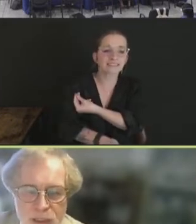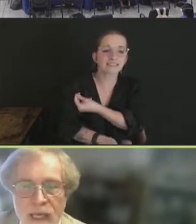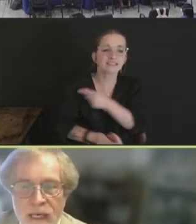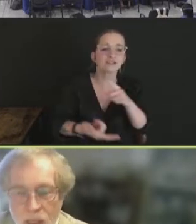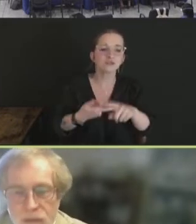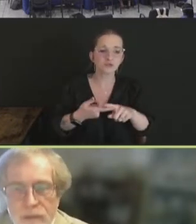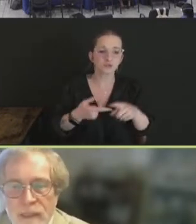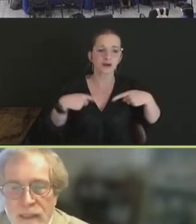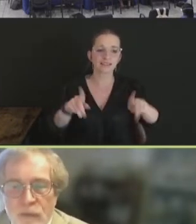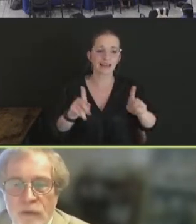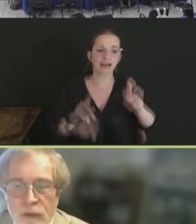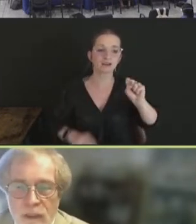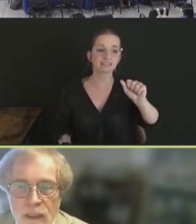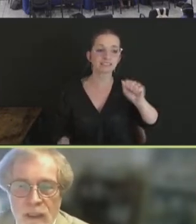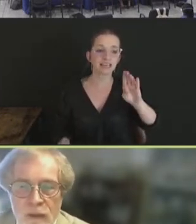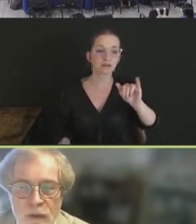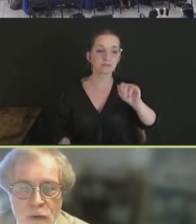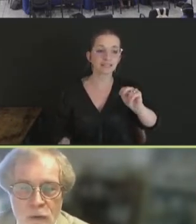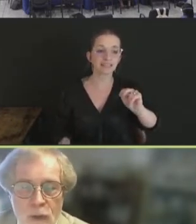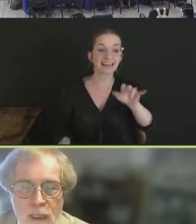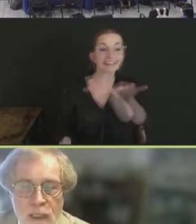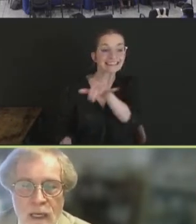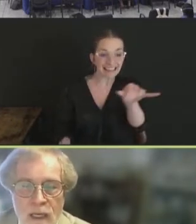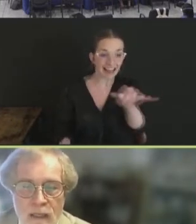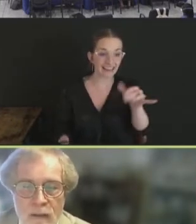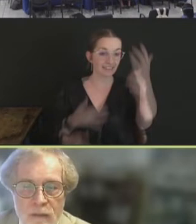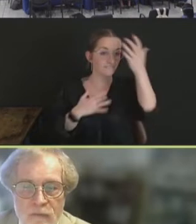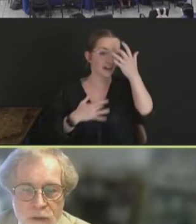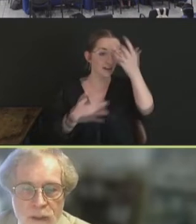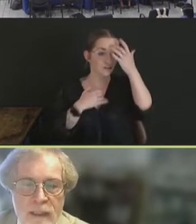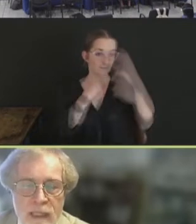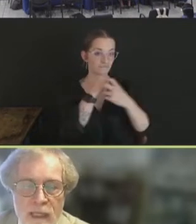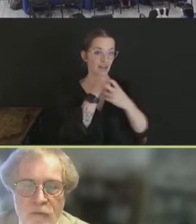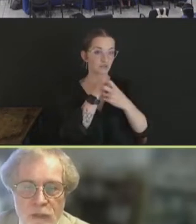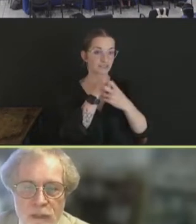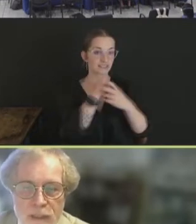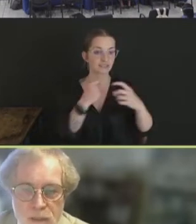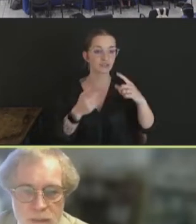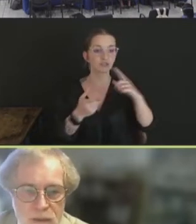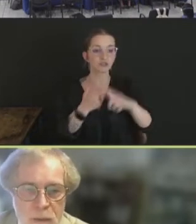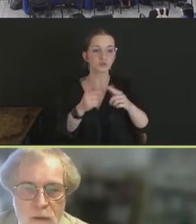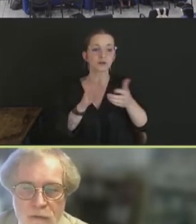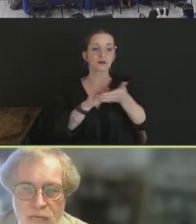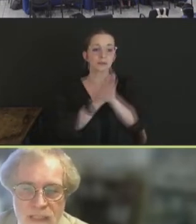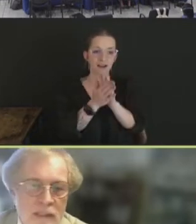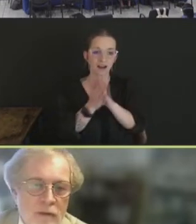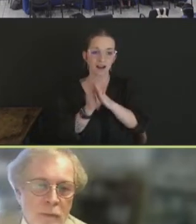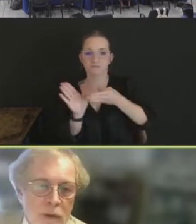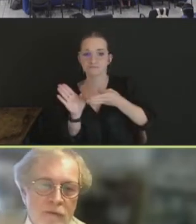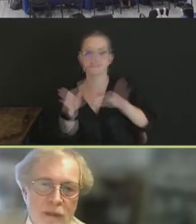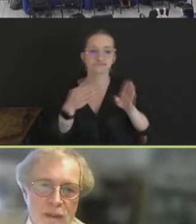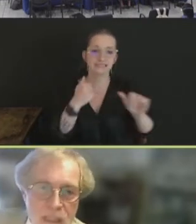and ultimately revert to a virulent and fully transmissible vaccine-derived poliovirus that